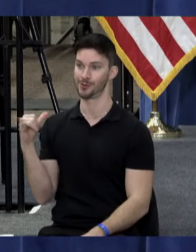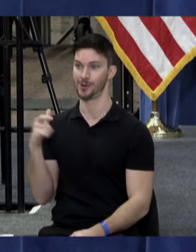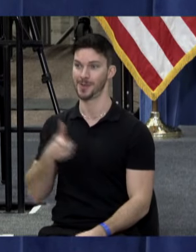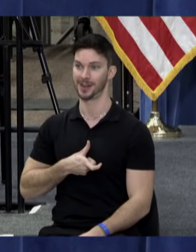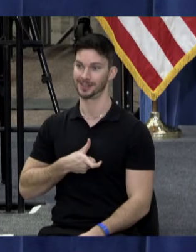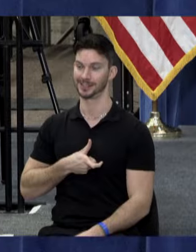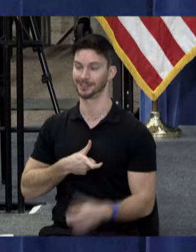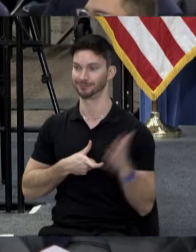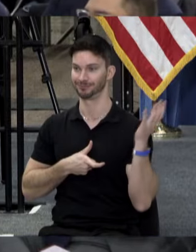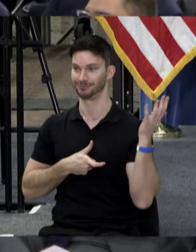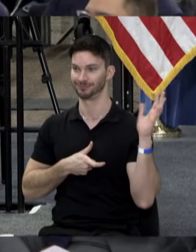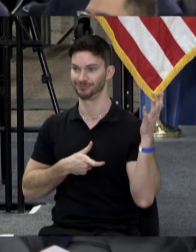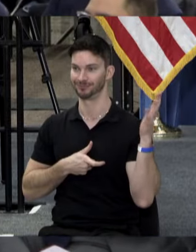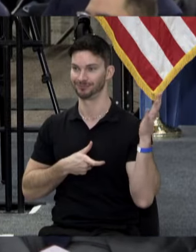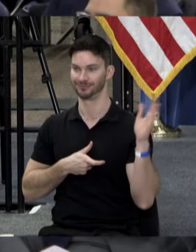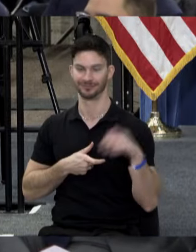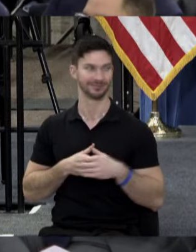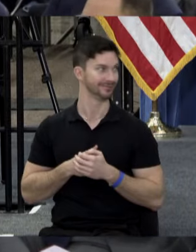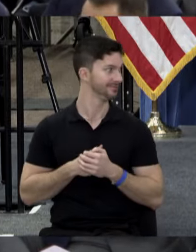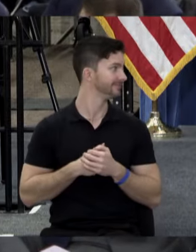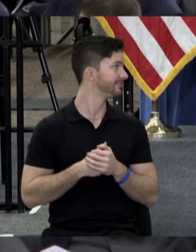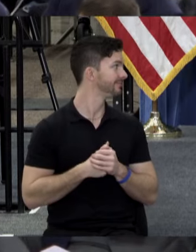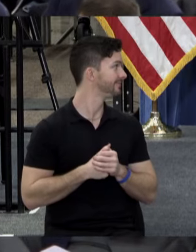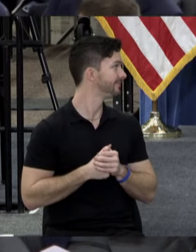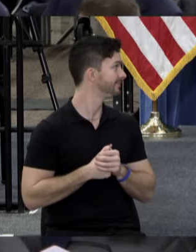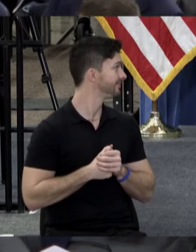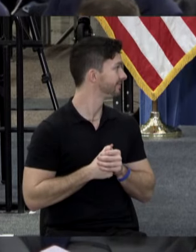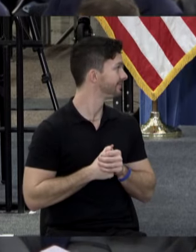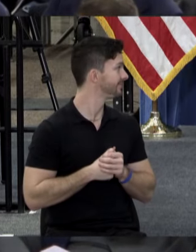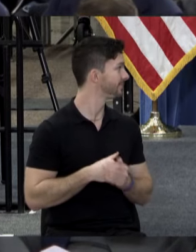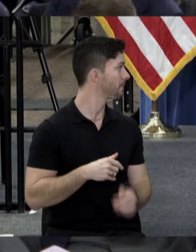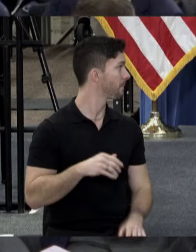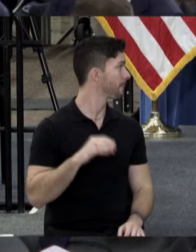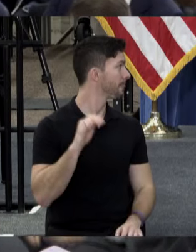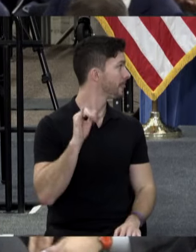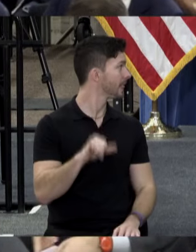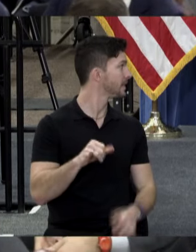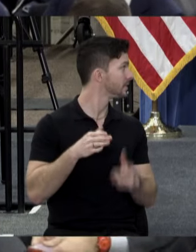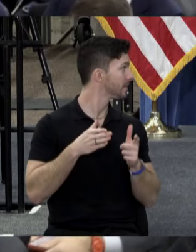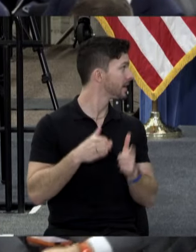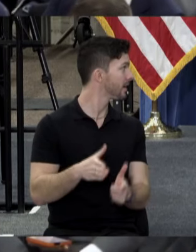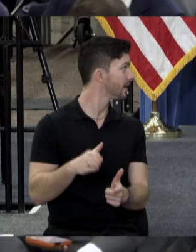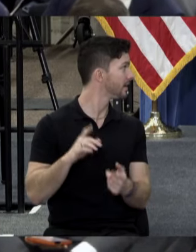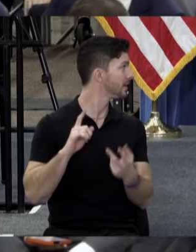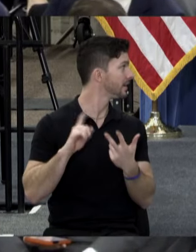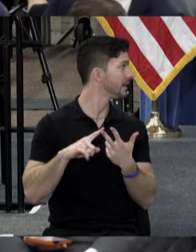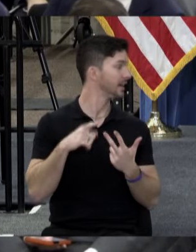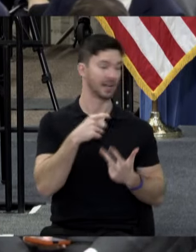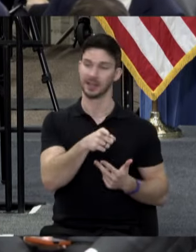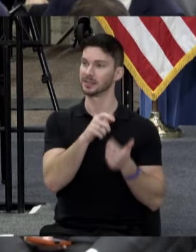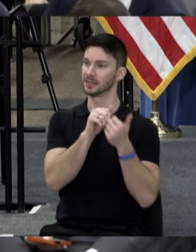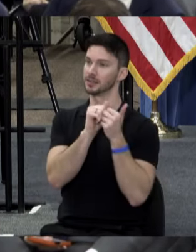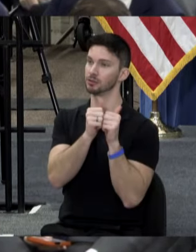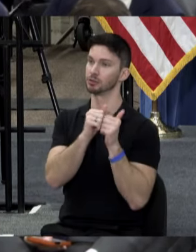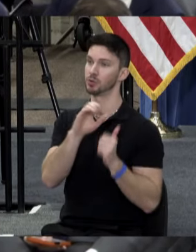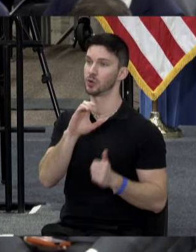So and this is -- I have a I have a better golf cart. This is a winter sports clinic here where I